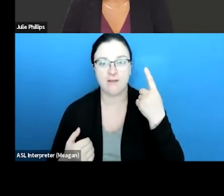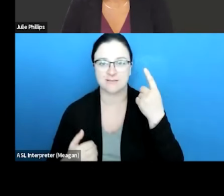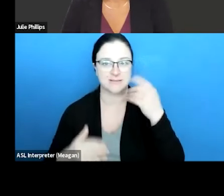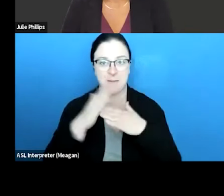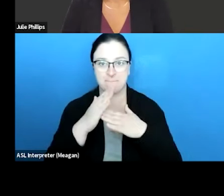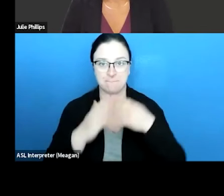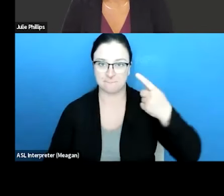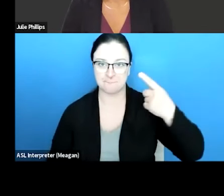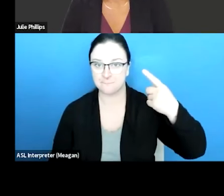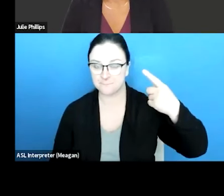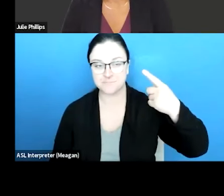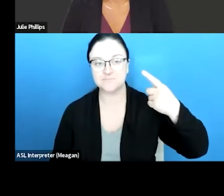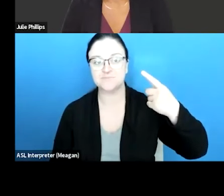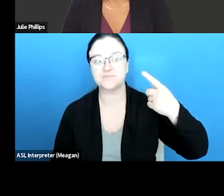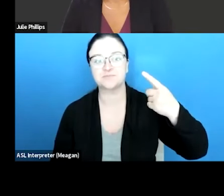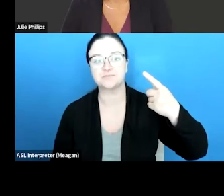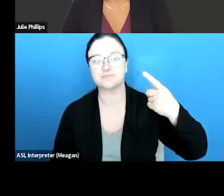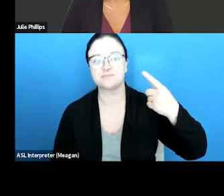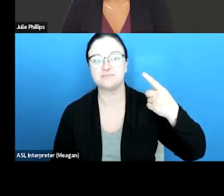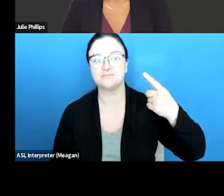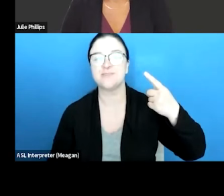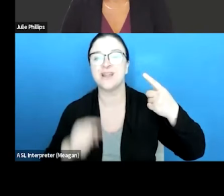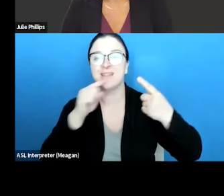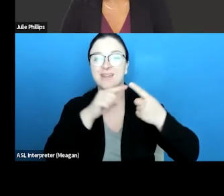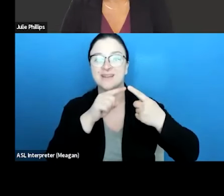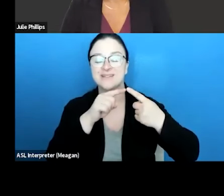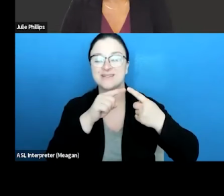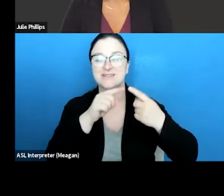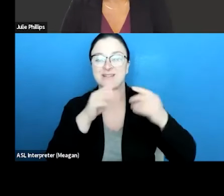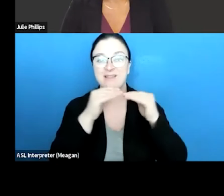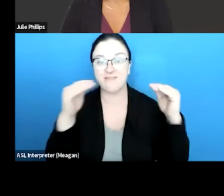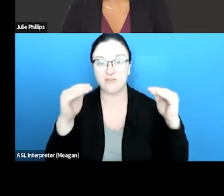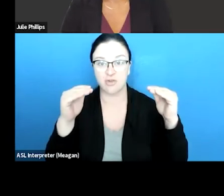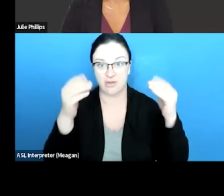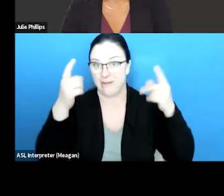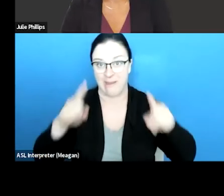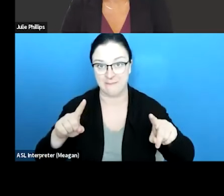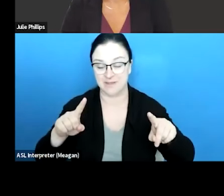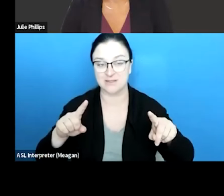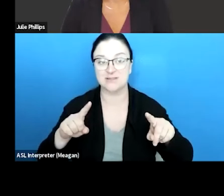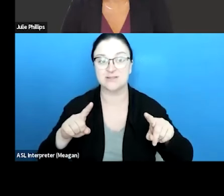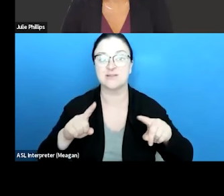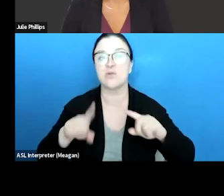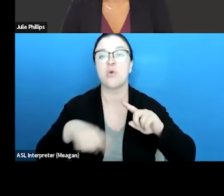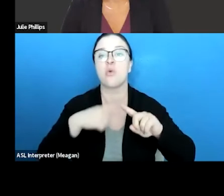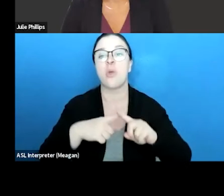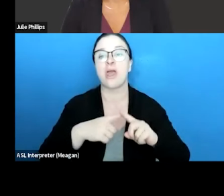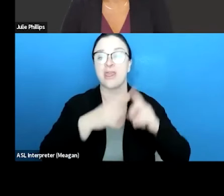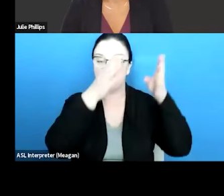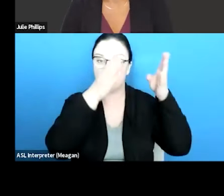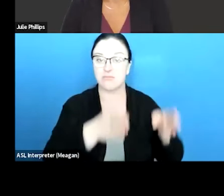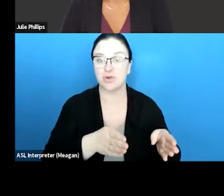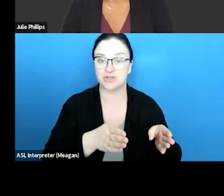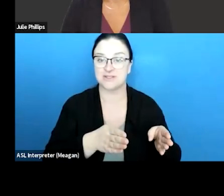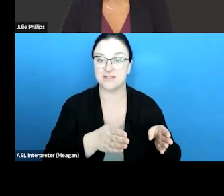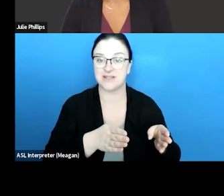and this level is initiated when the individual is very likely or likely